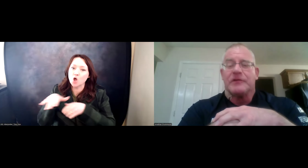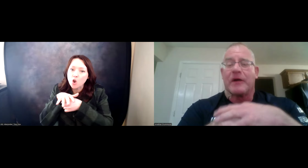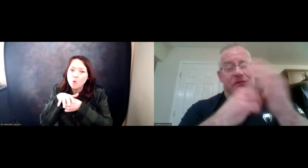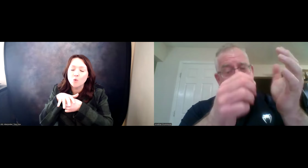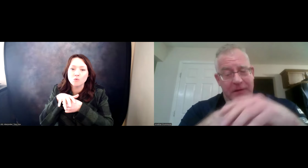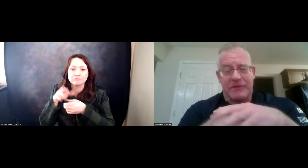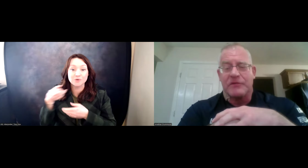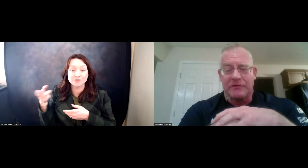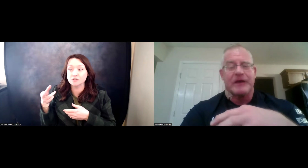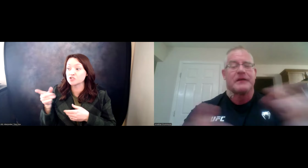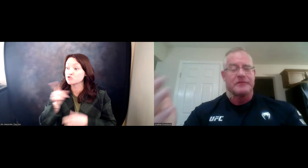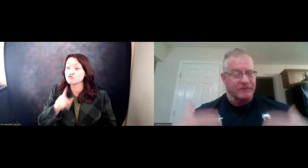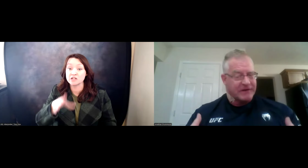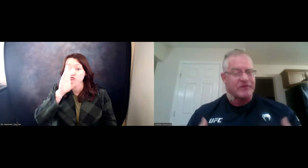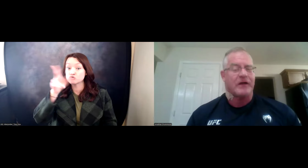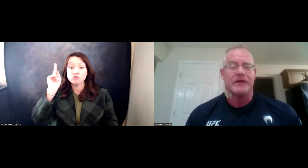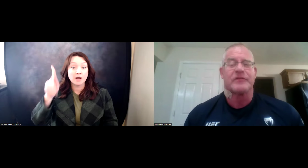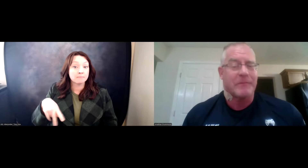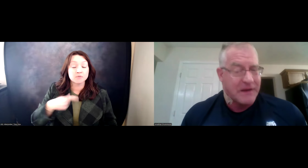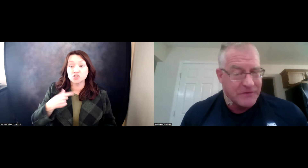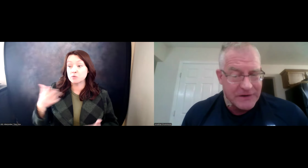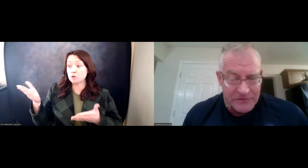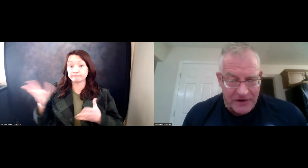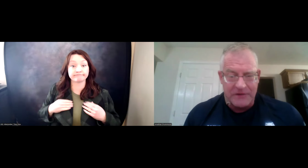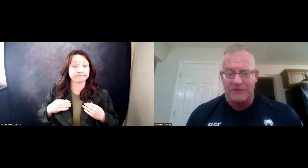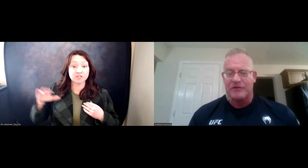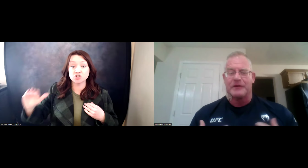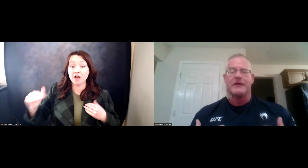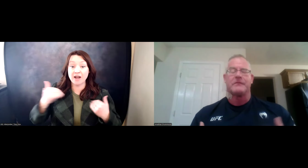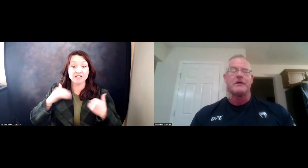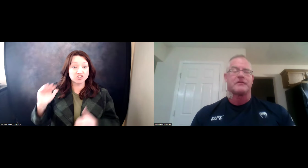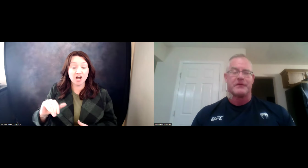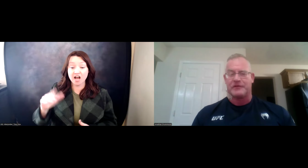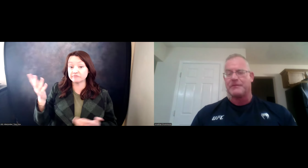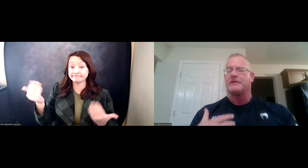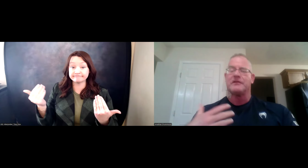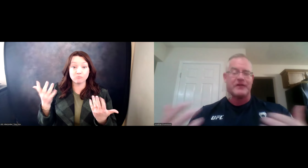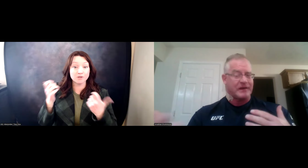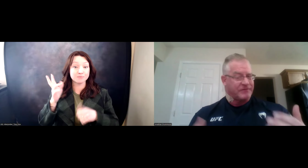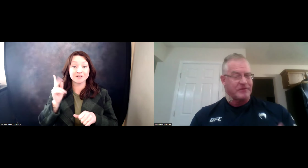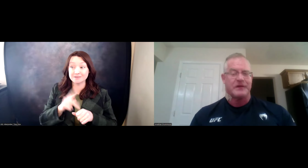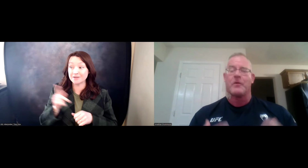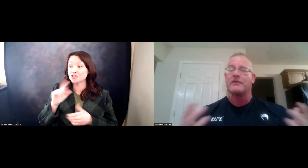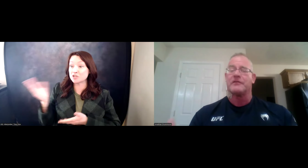though. She'll take she'll take a child in if somebody out there has a child or somebody that wants to participate. She's taken a few in, watched them and